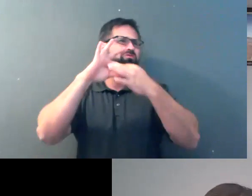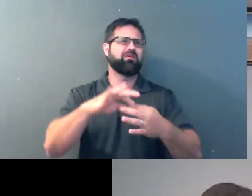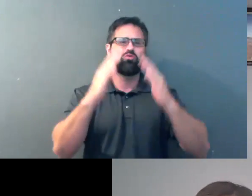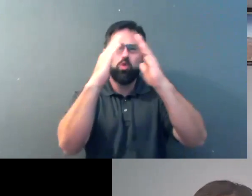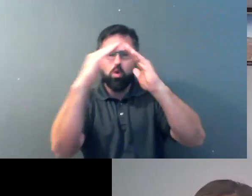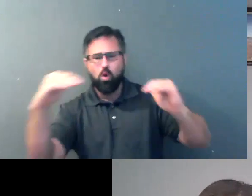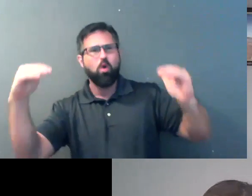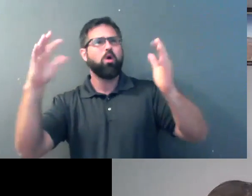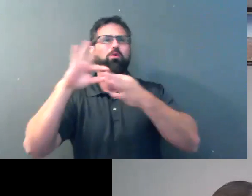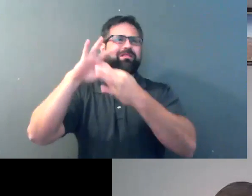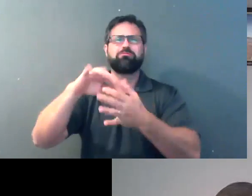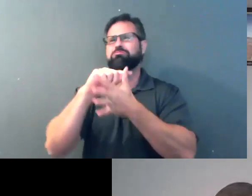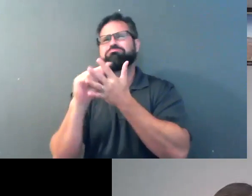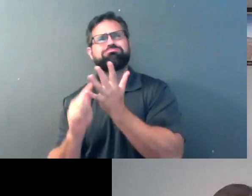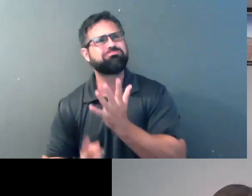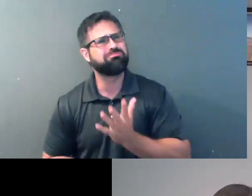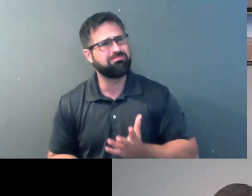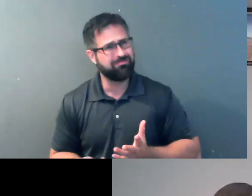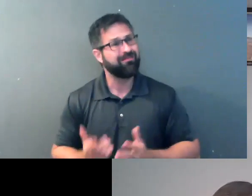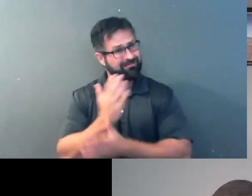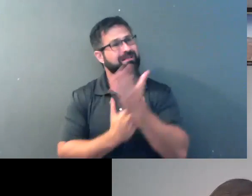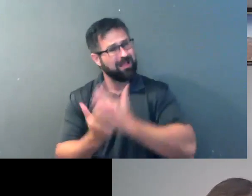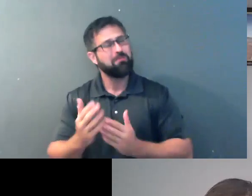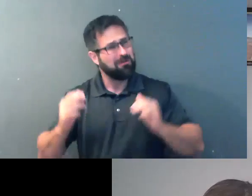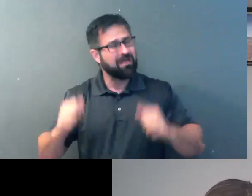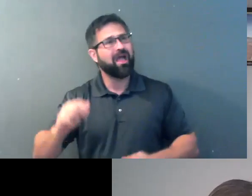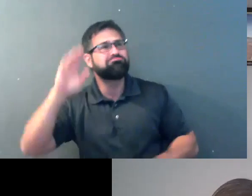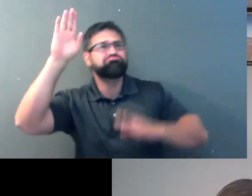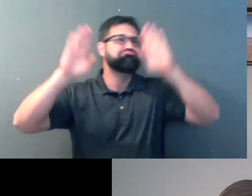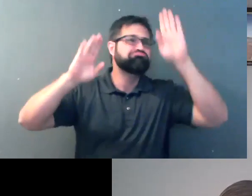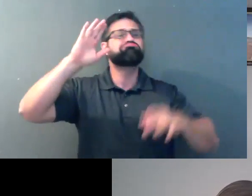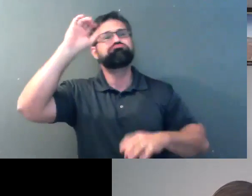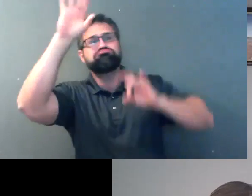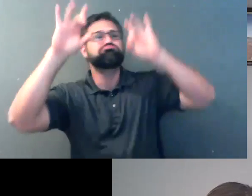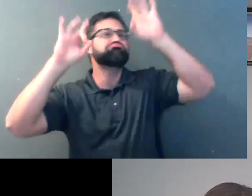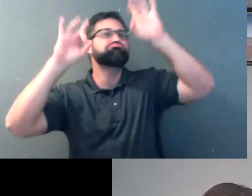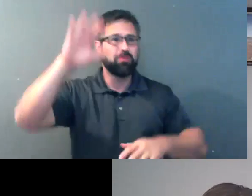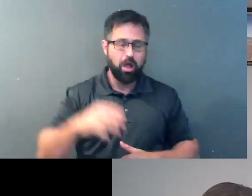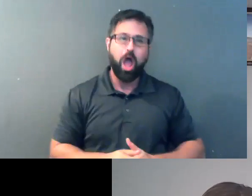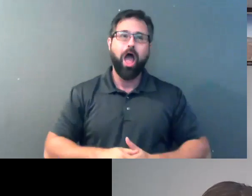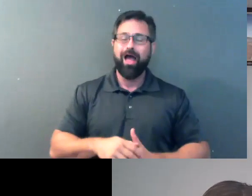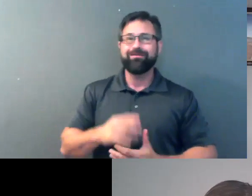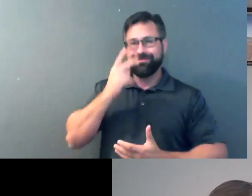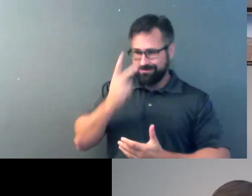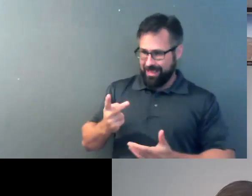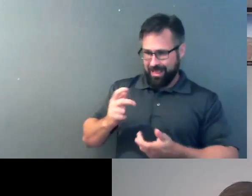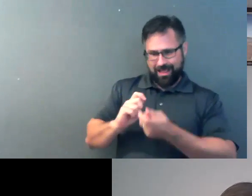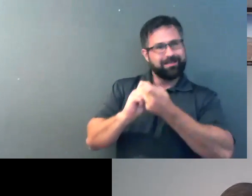can see the change is coming in a natural strong way because the views of persons with disabilities